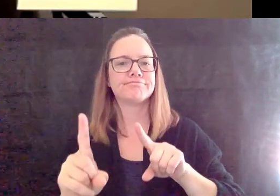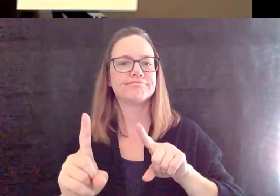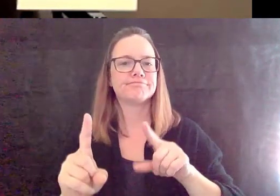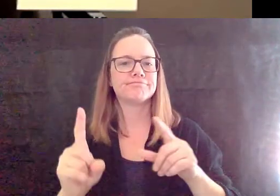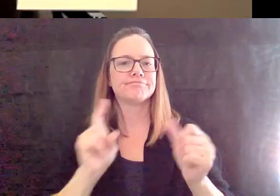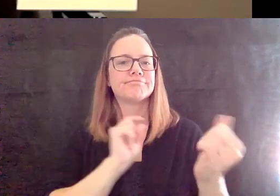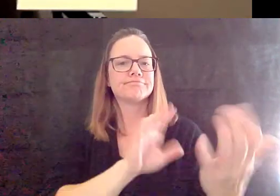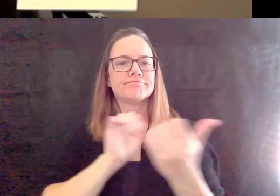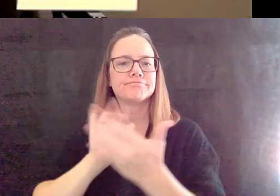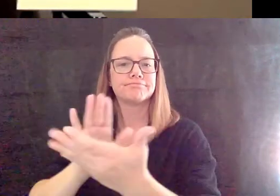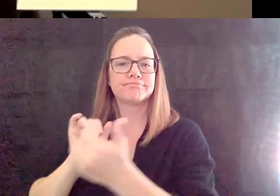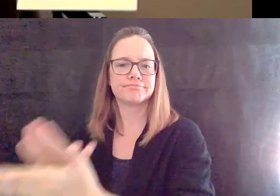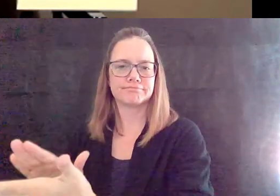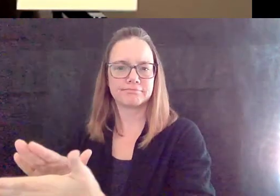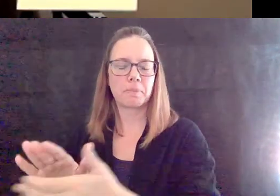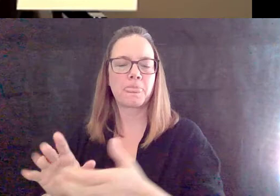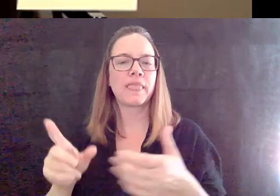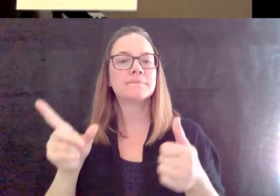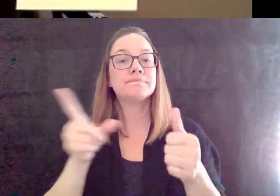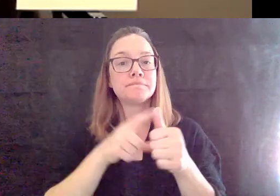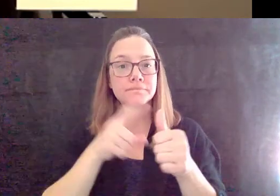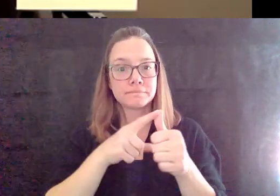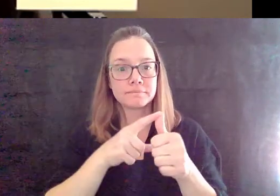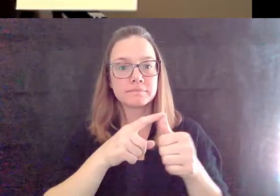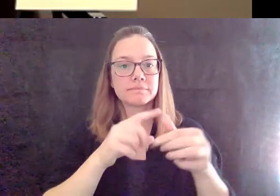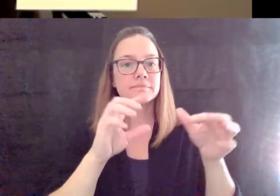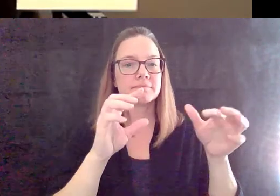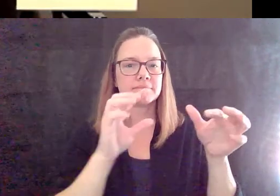You know, I think one I mentioned earlier,